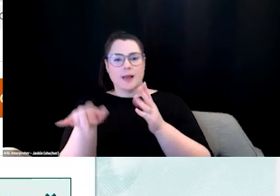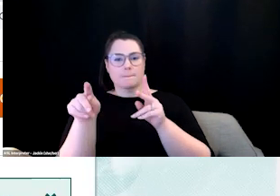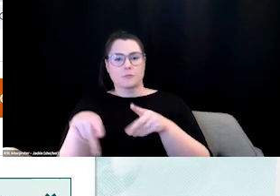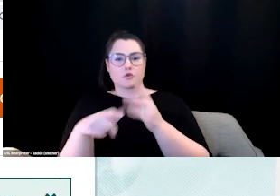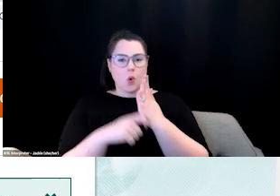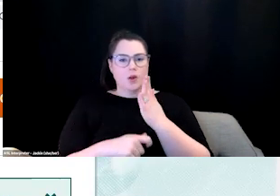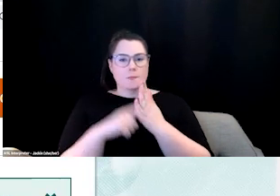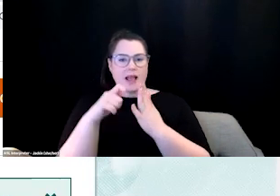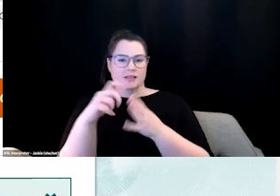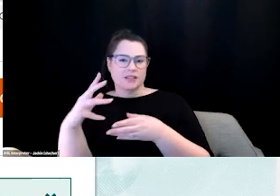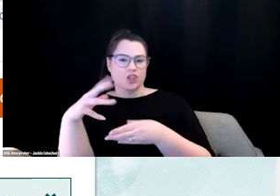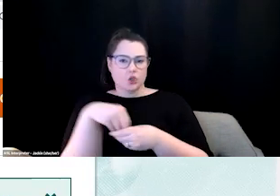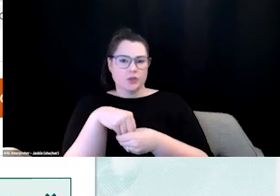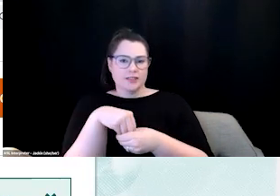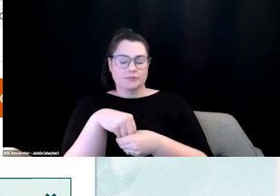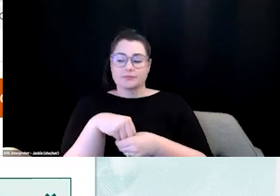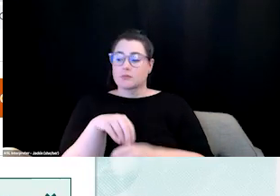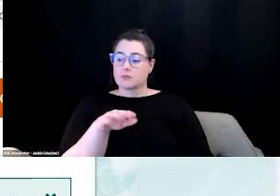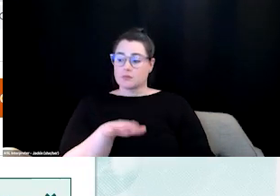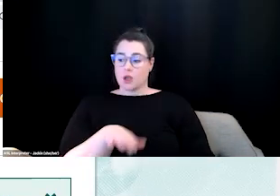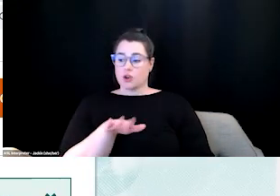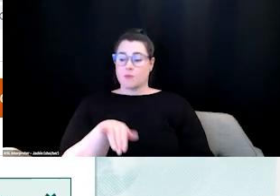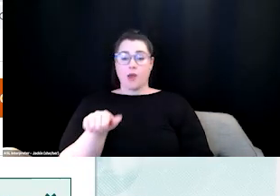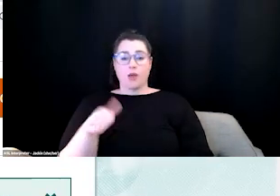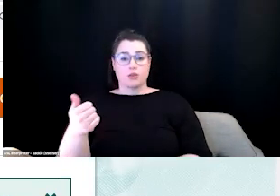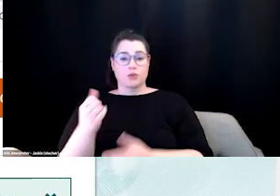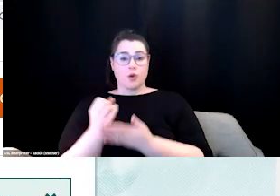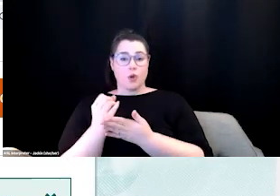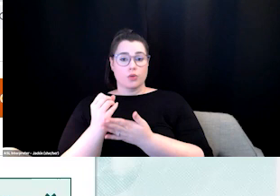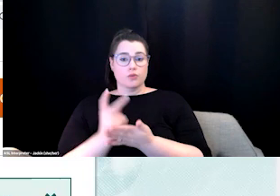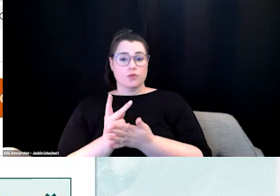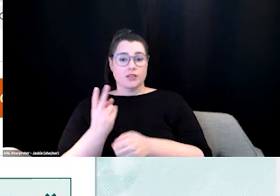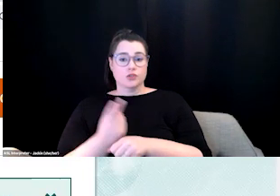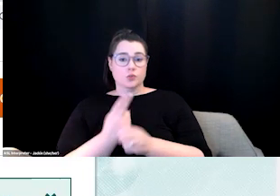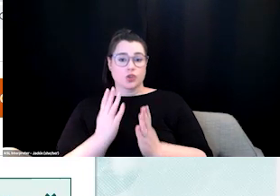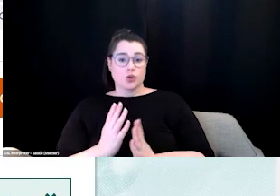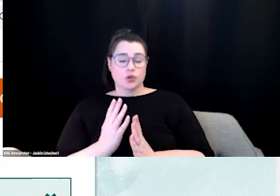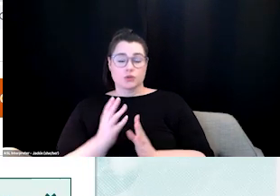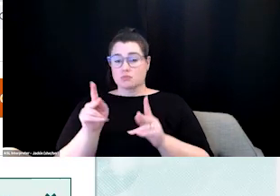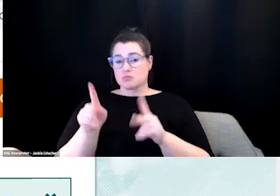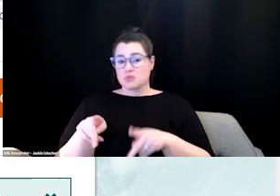Down here is Other Authorized User(s). So this is somebody who does not necessarily have roles at your organization.